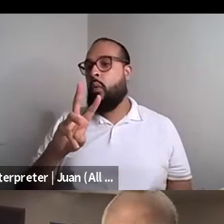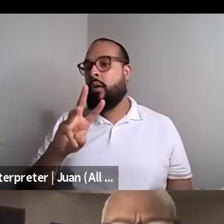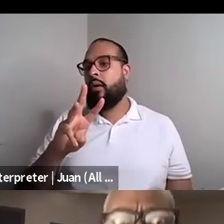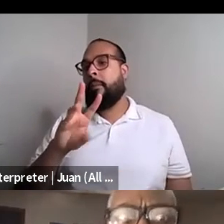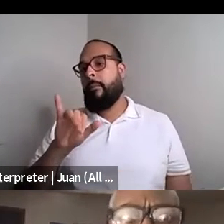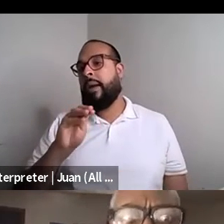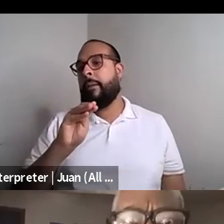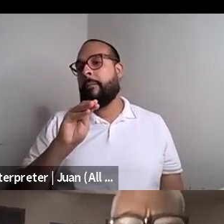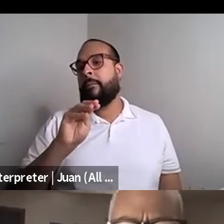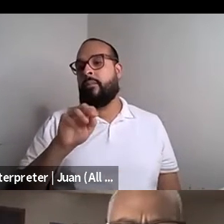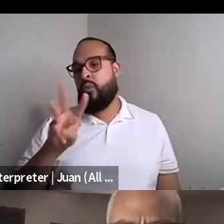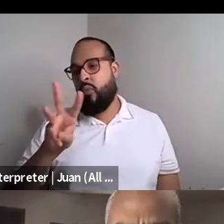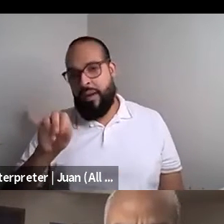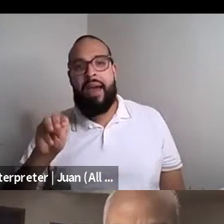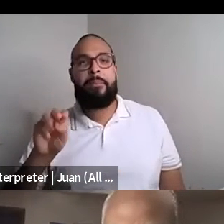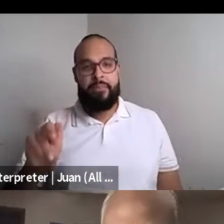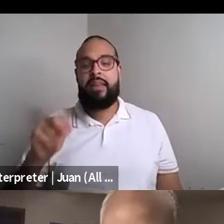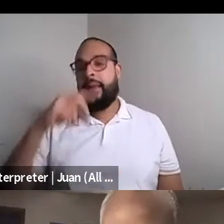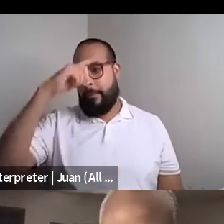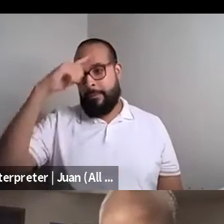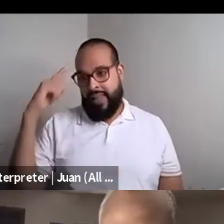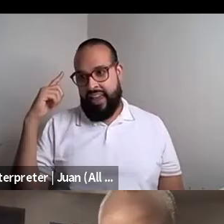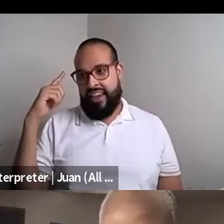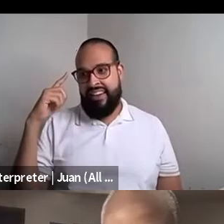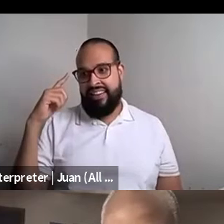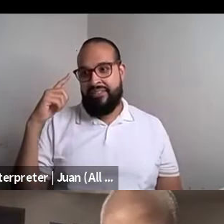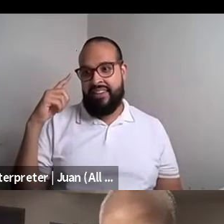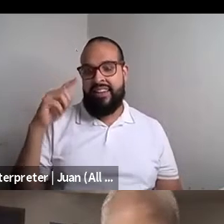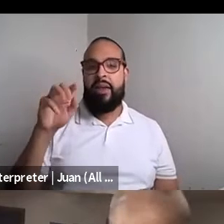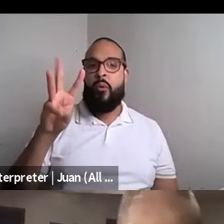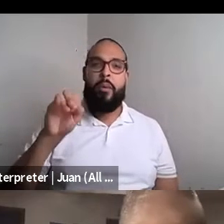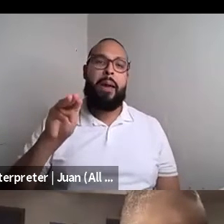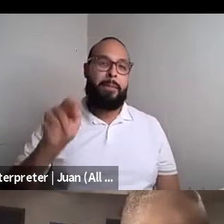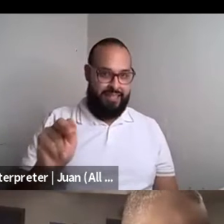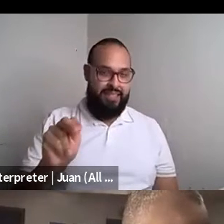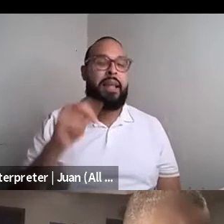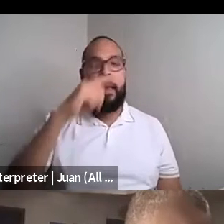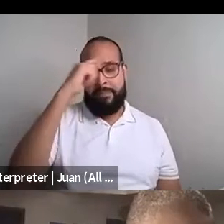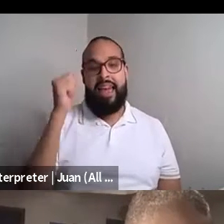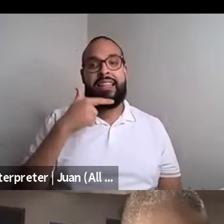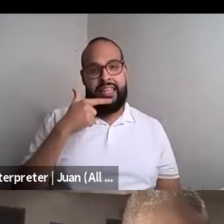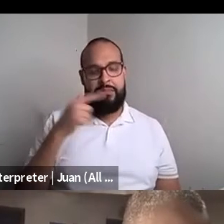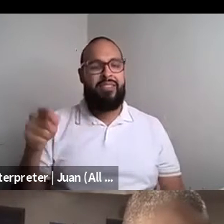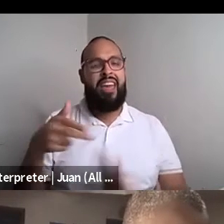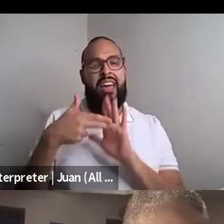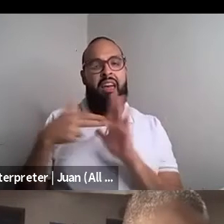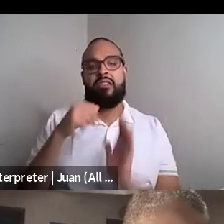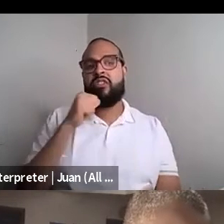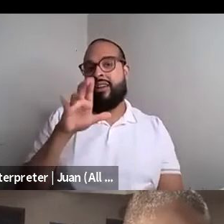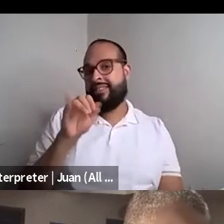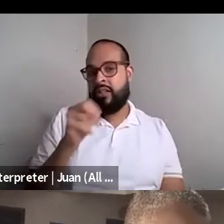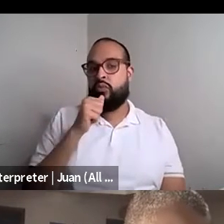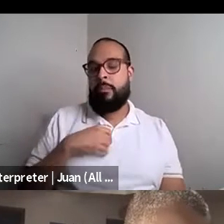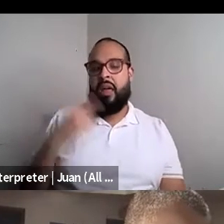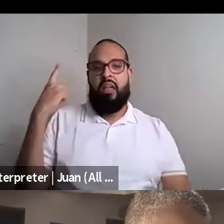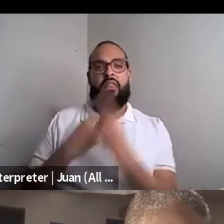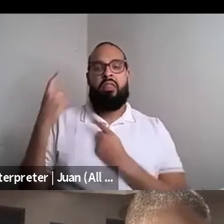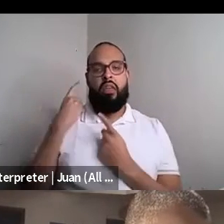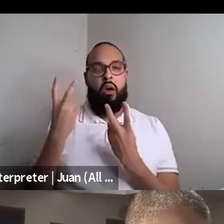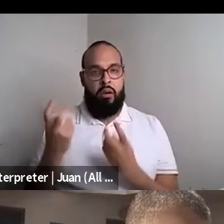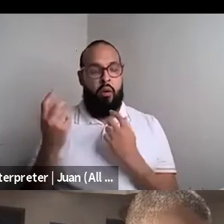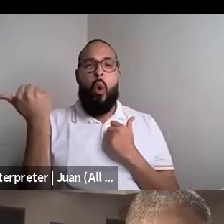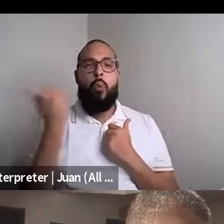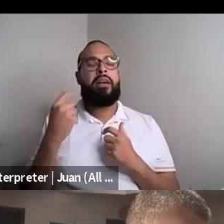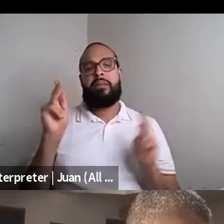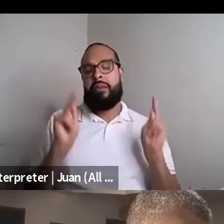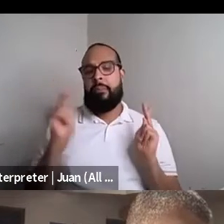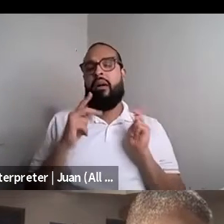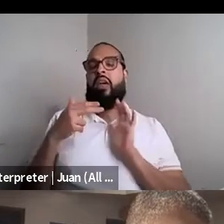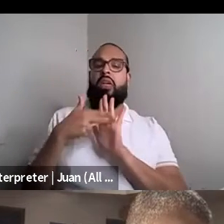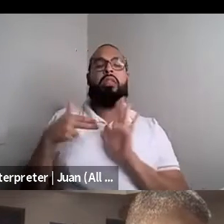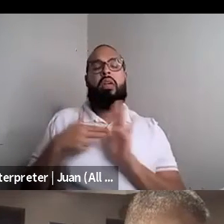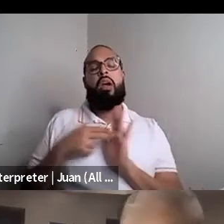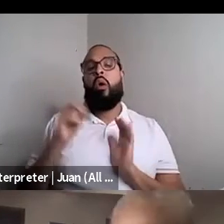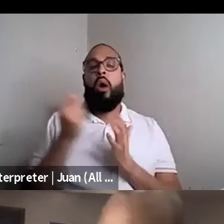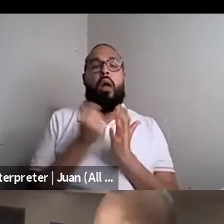Kokumo: Is a fucking hated me just for existing as a nonsense woman. And I remember always being censored always being edited always even been told that like the way I sing with which is April in Boston.